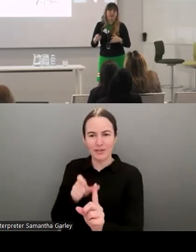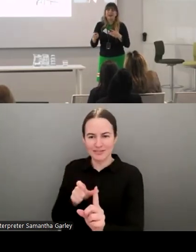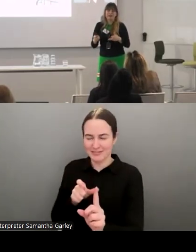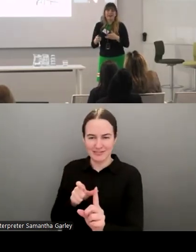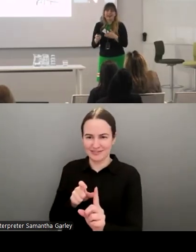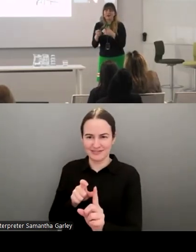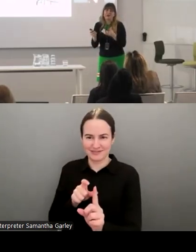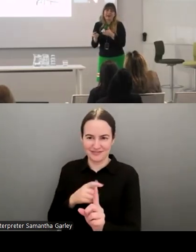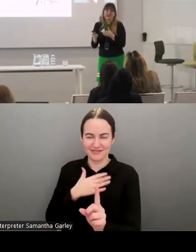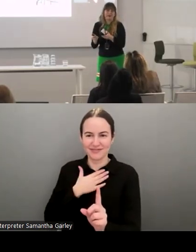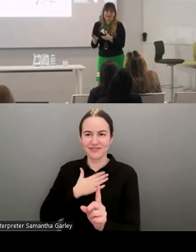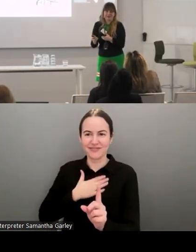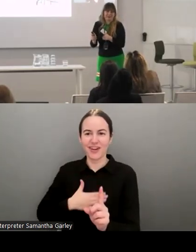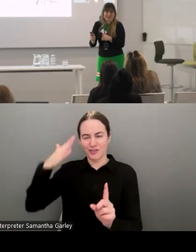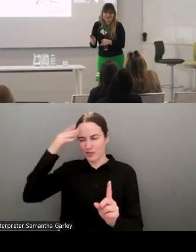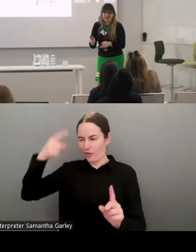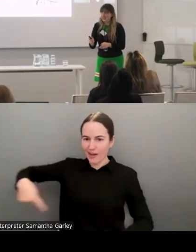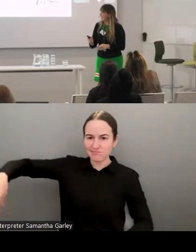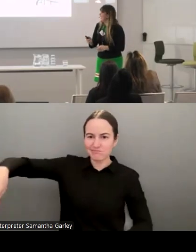try to, like create something together.